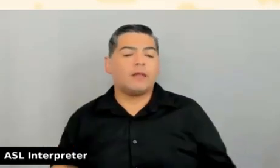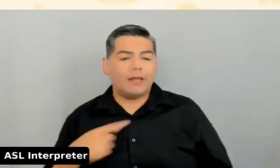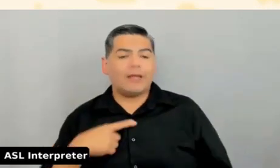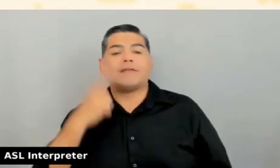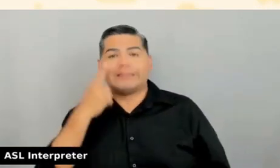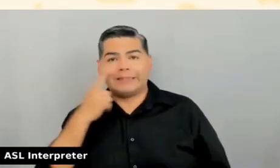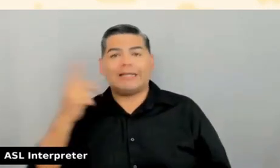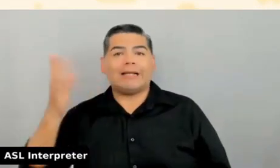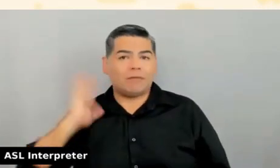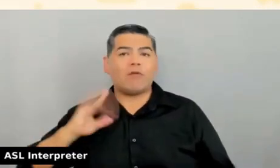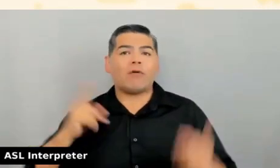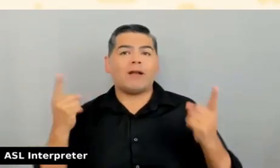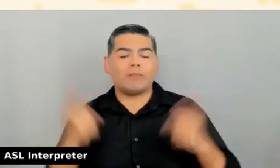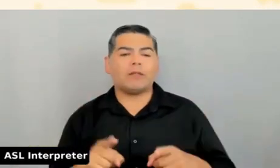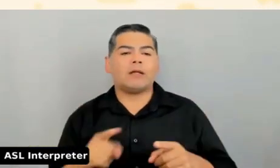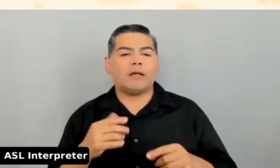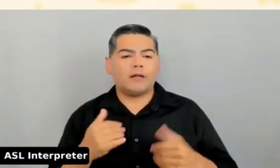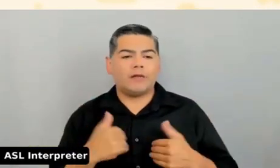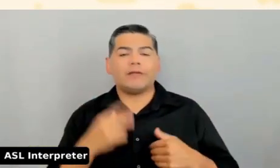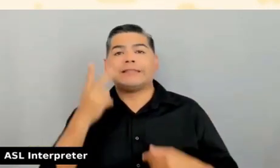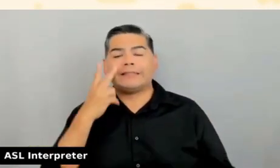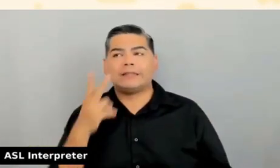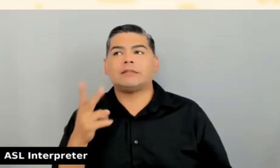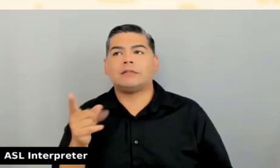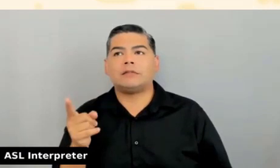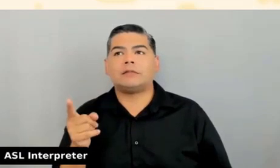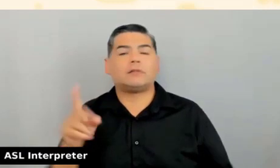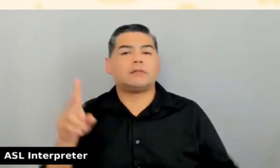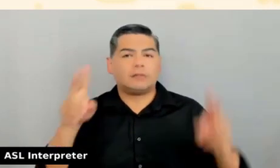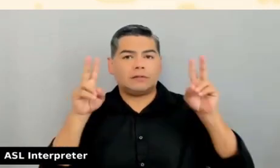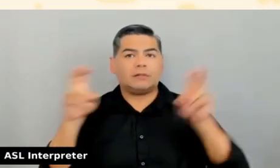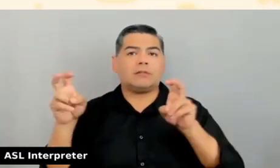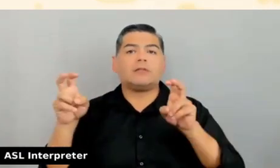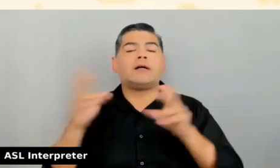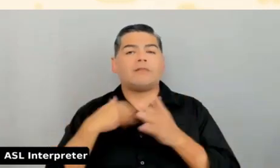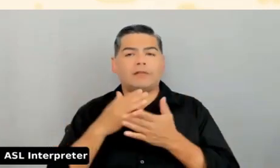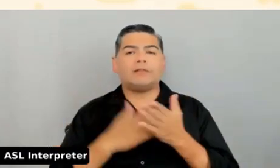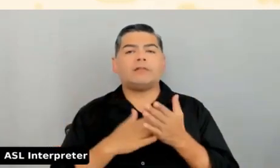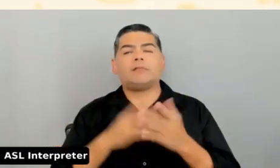I have seen sometimes where the theme actually had some demo content,